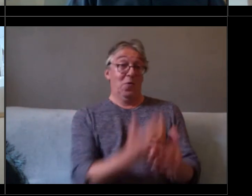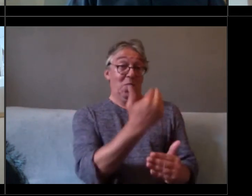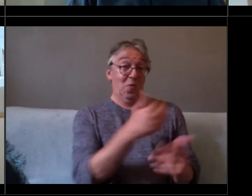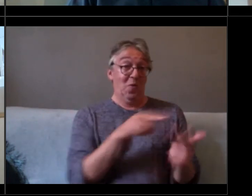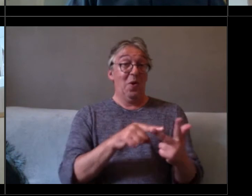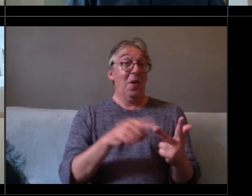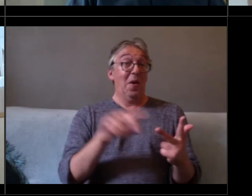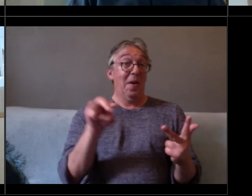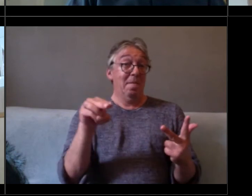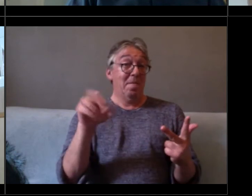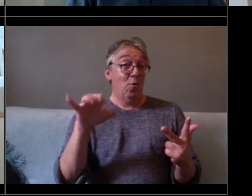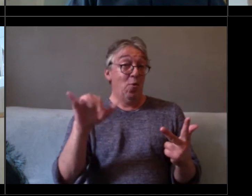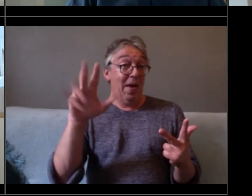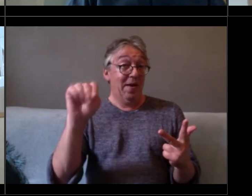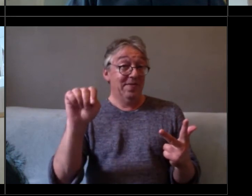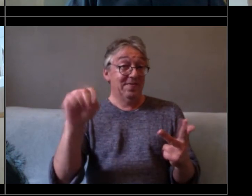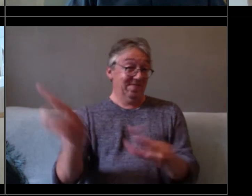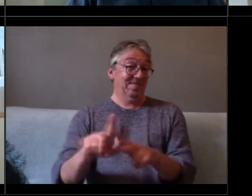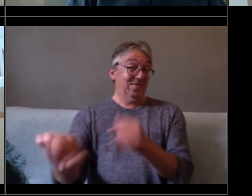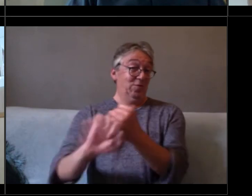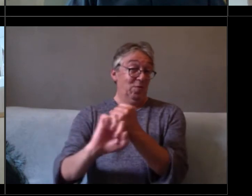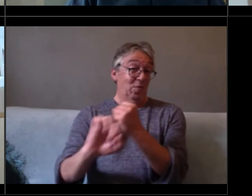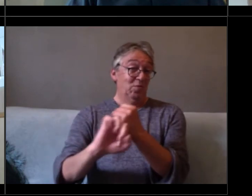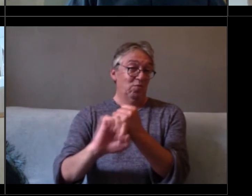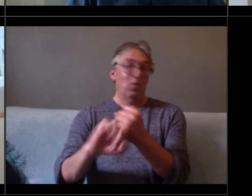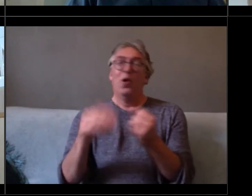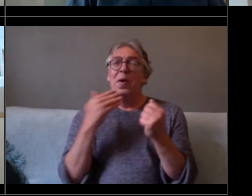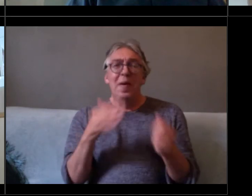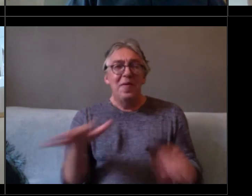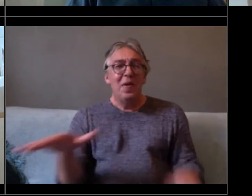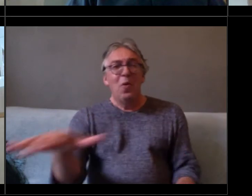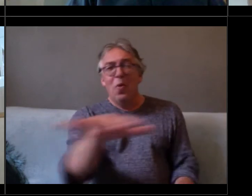I'd really want to thank you all for the planning and preparation.